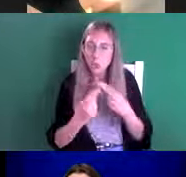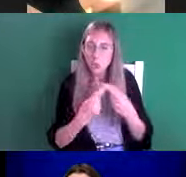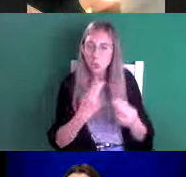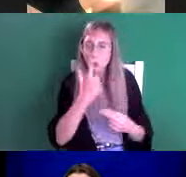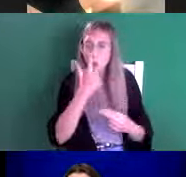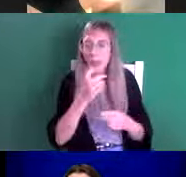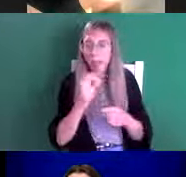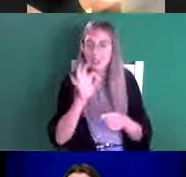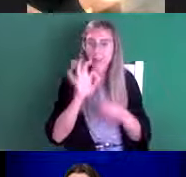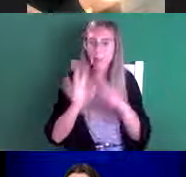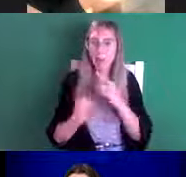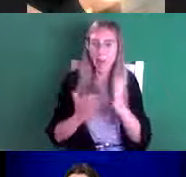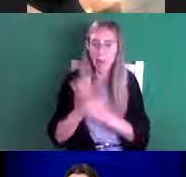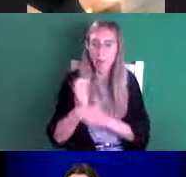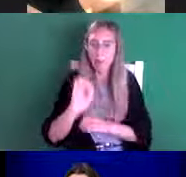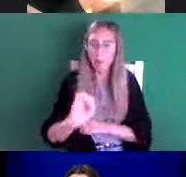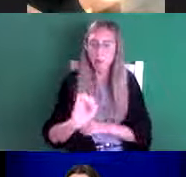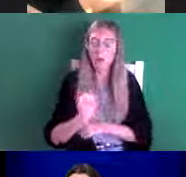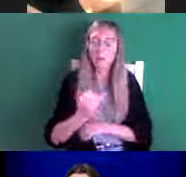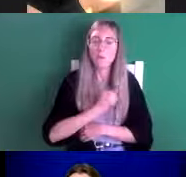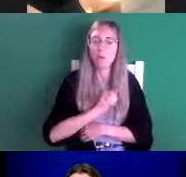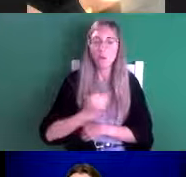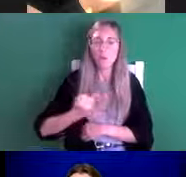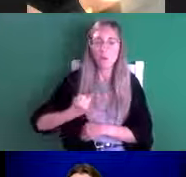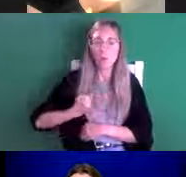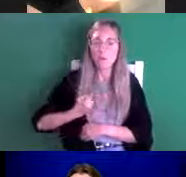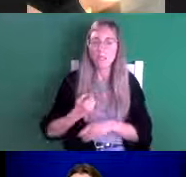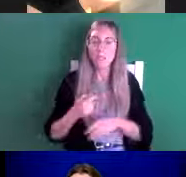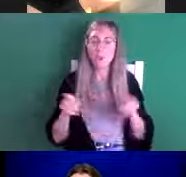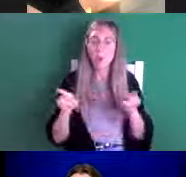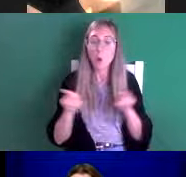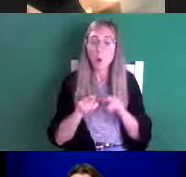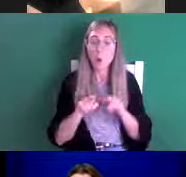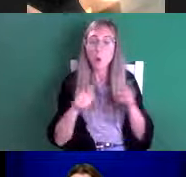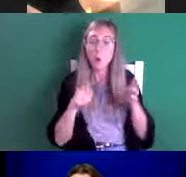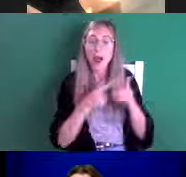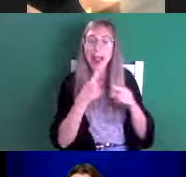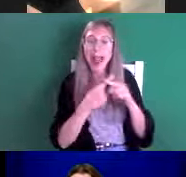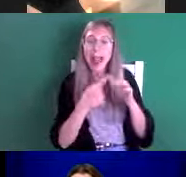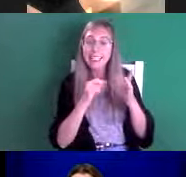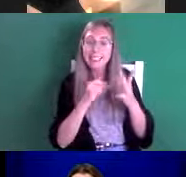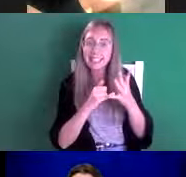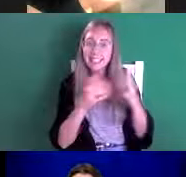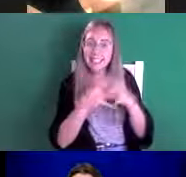and i think access net similarly you'll get public liability insurance and the costs